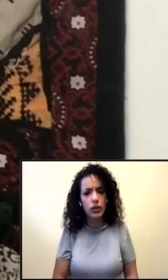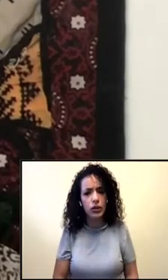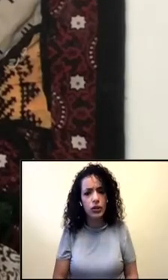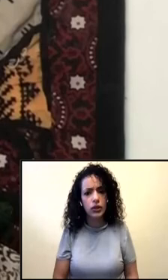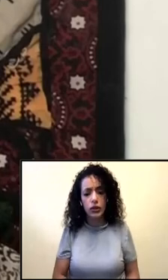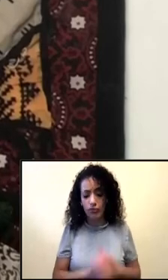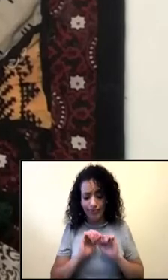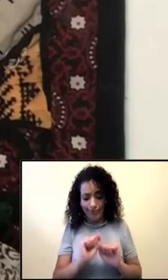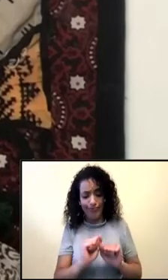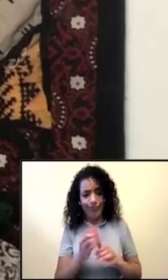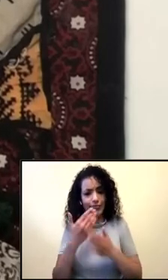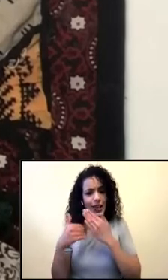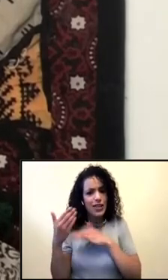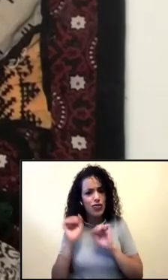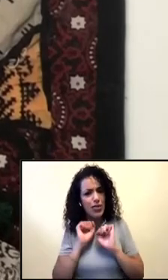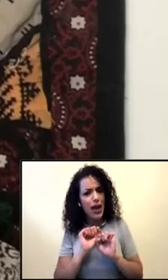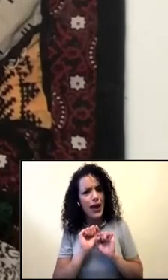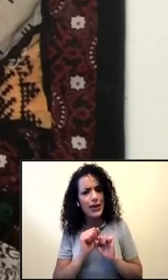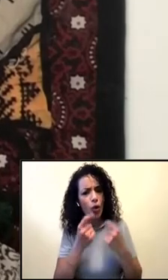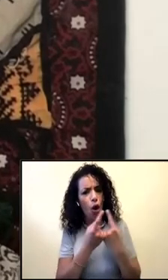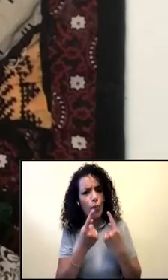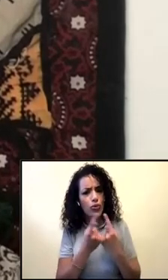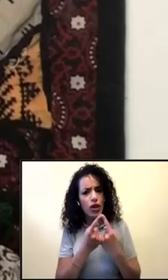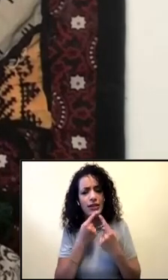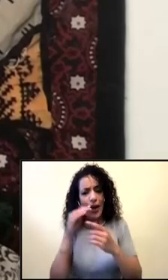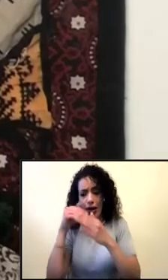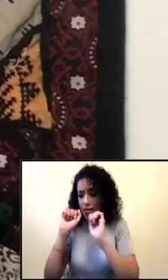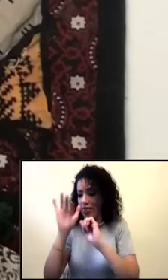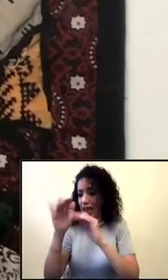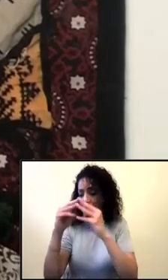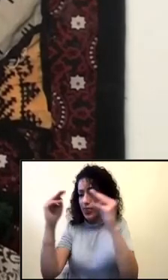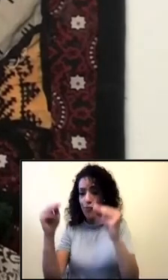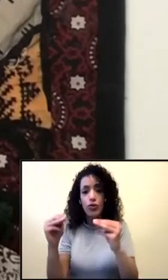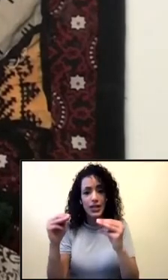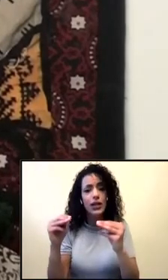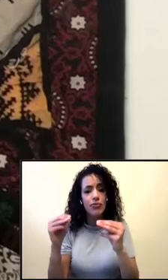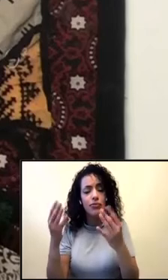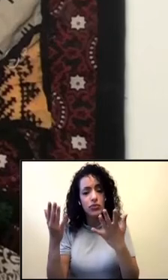and of their own objects that are being held in these institutions. So I agree exactly with what